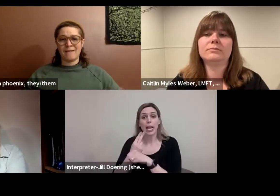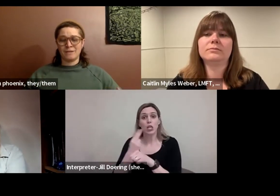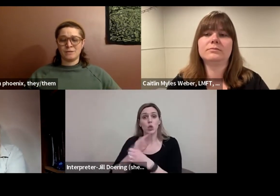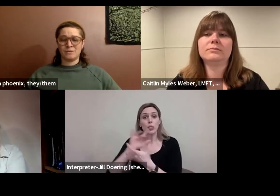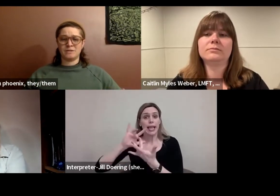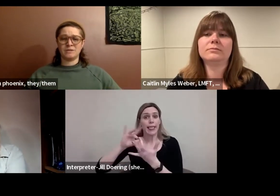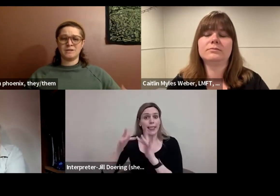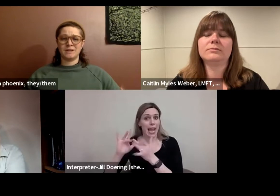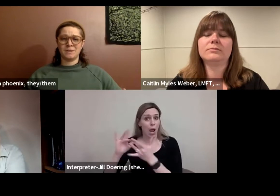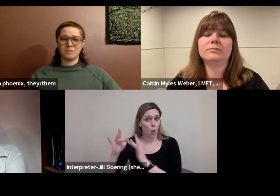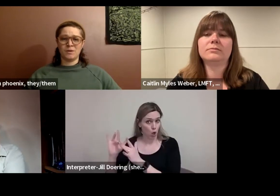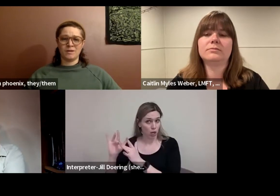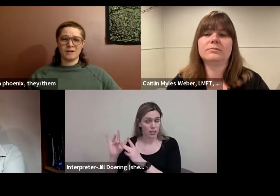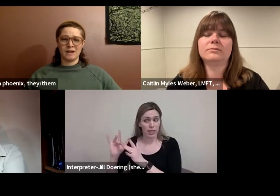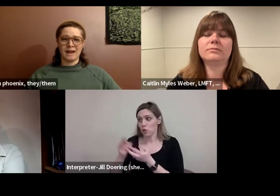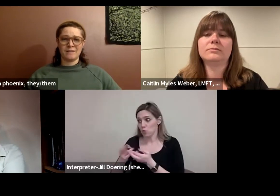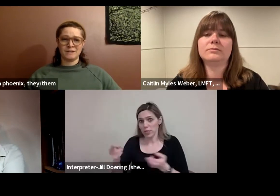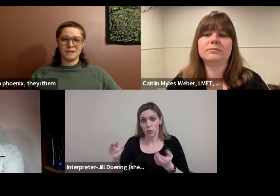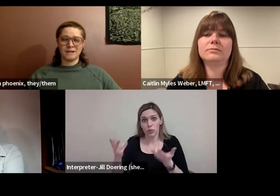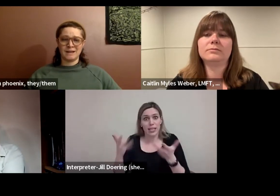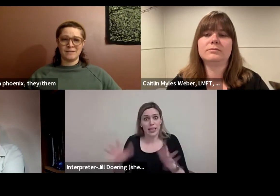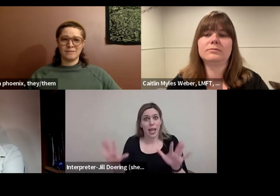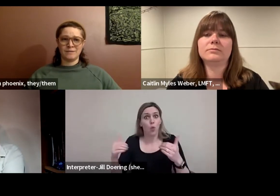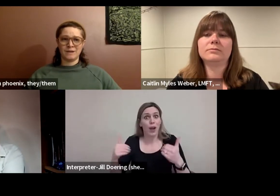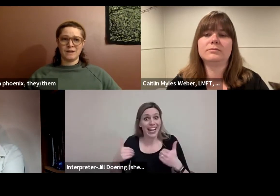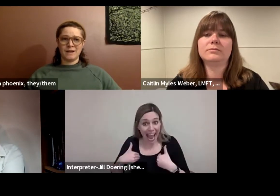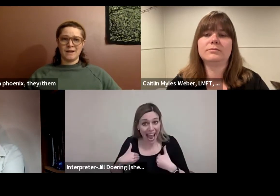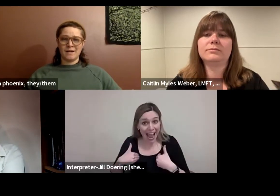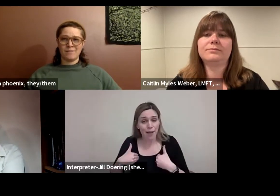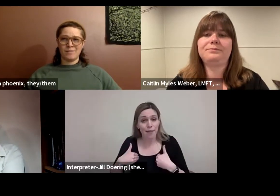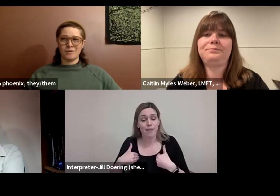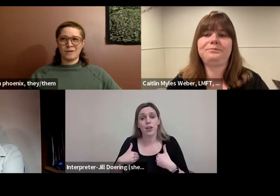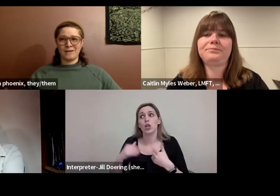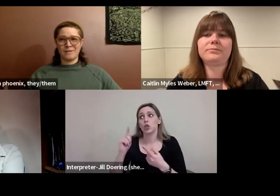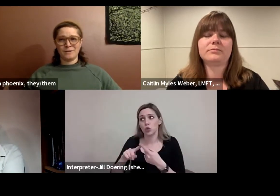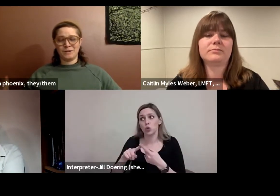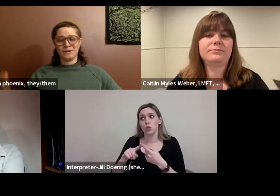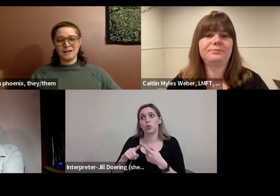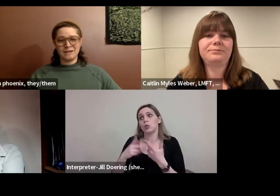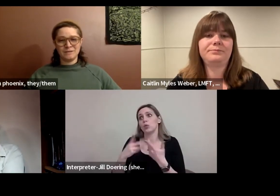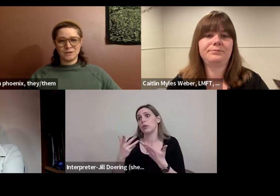and the resources that people already have to give both kind of alternatives